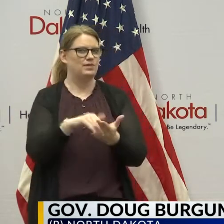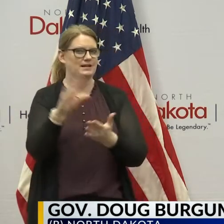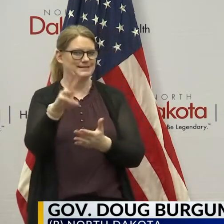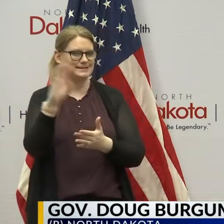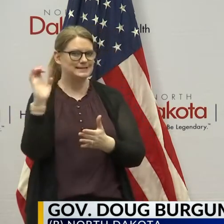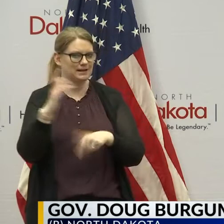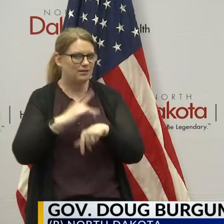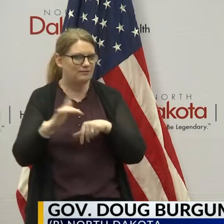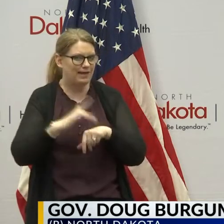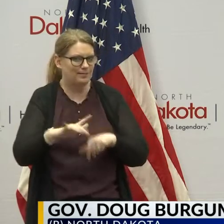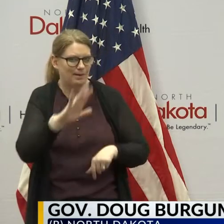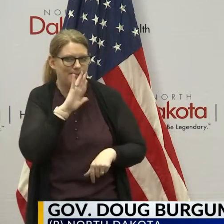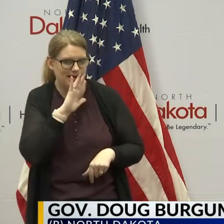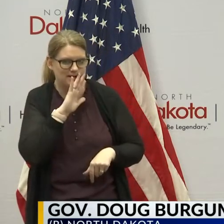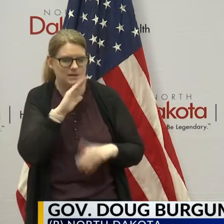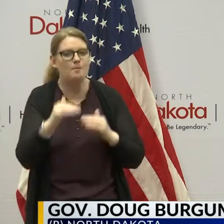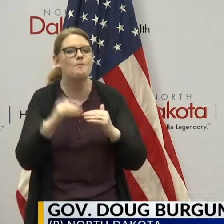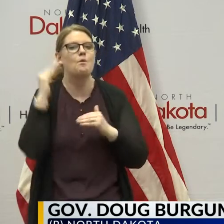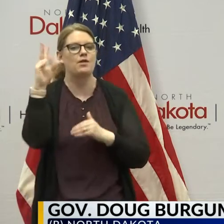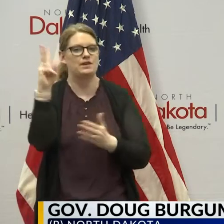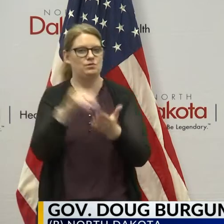ARE GOING TO BE PRESENTING A